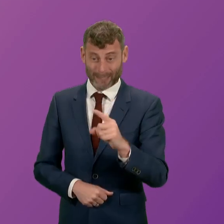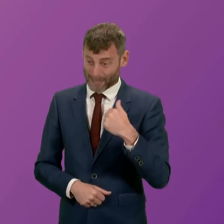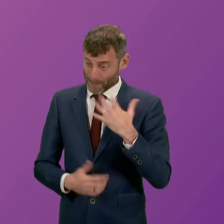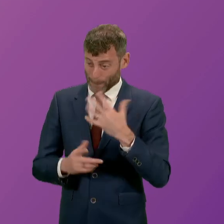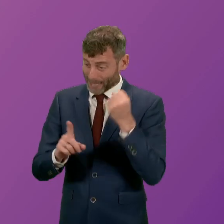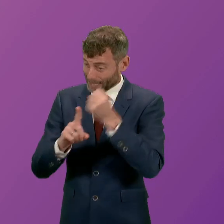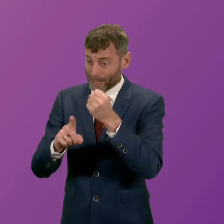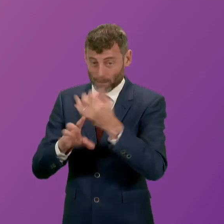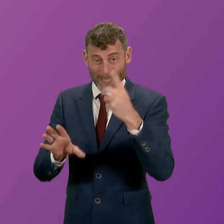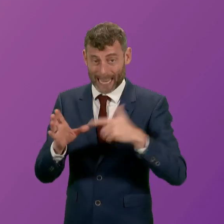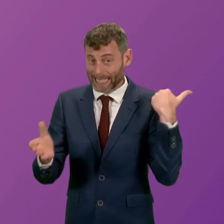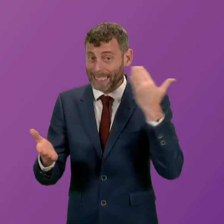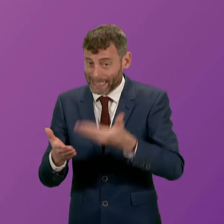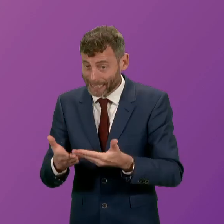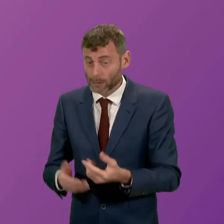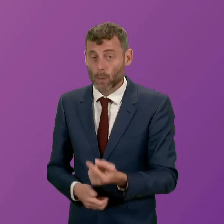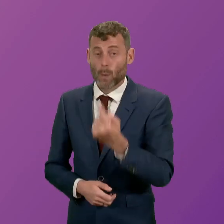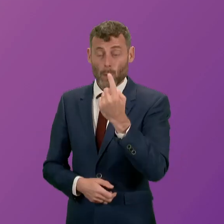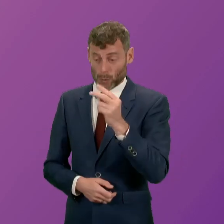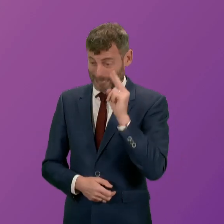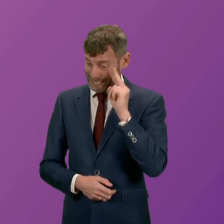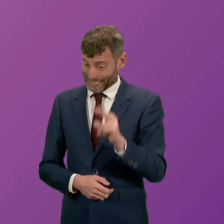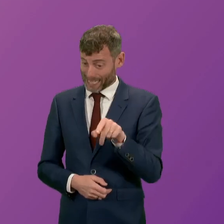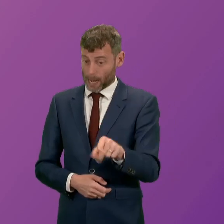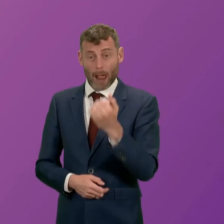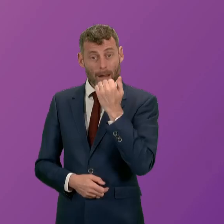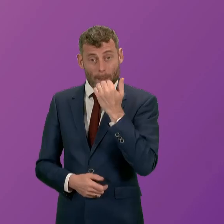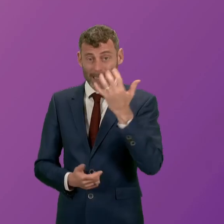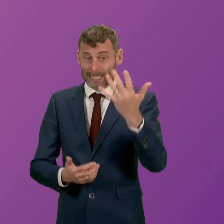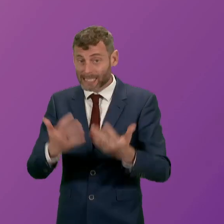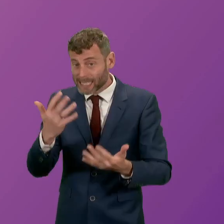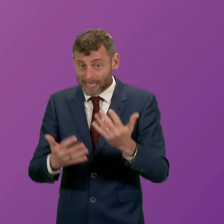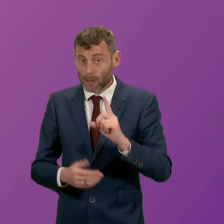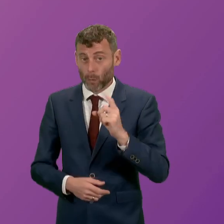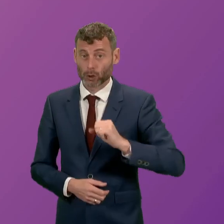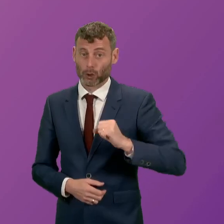we are talking about health, the only statistic that matters is that Scotland continues to be